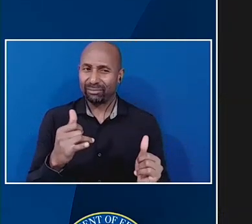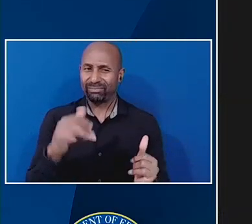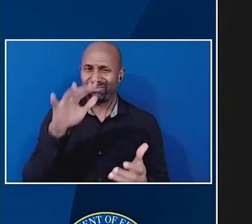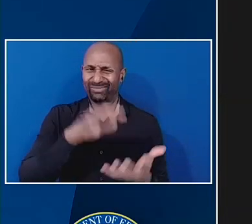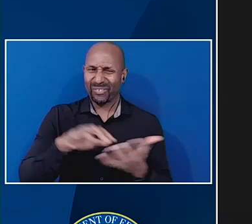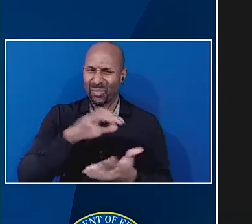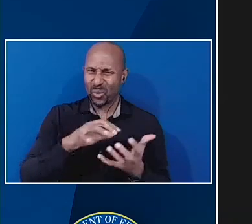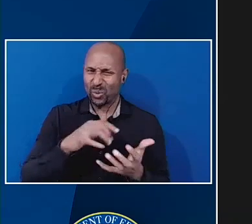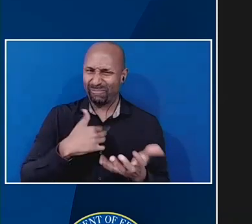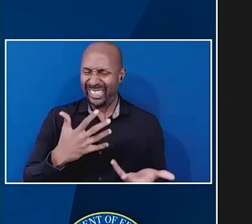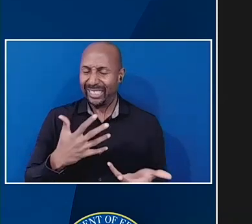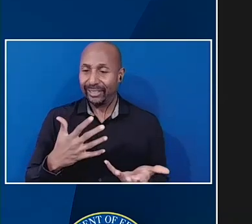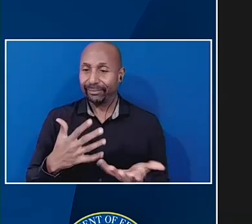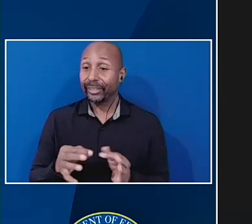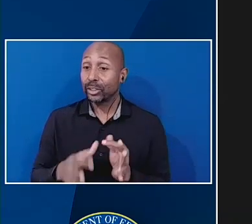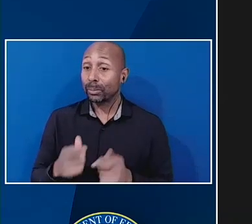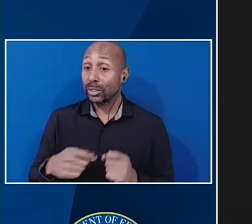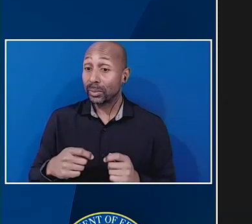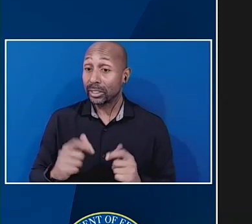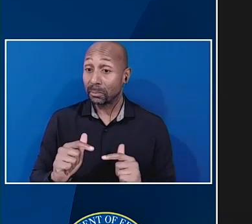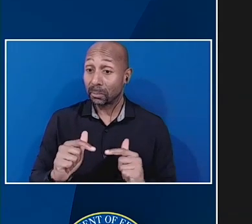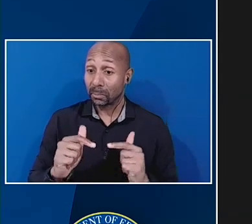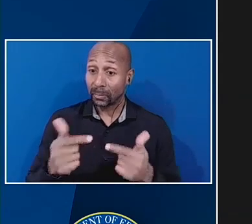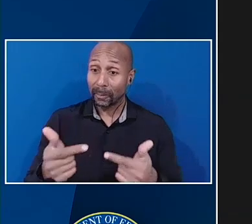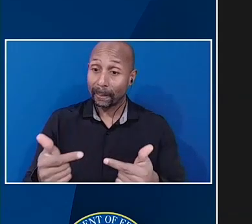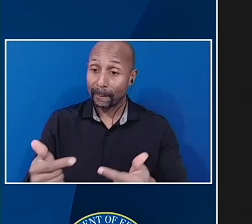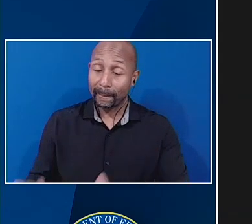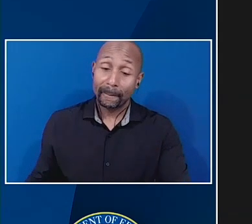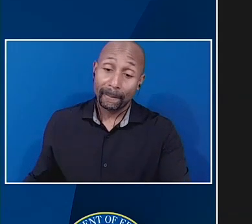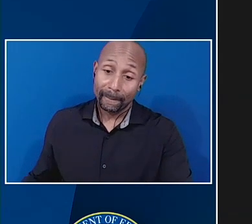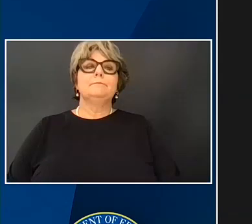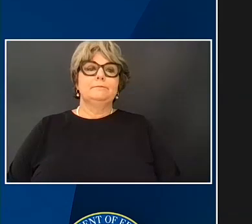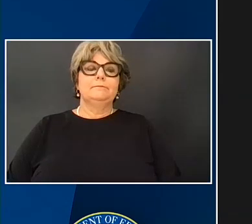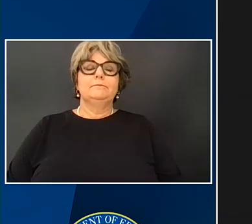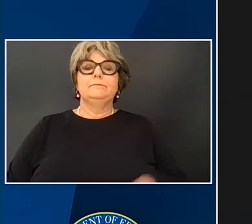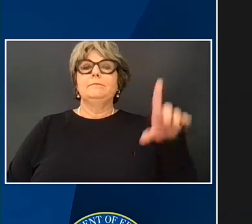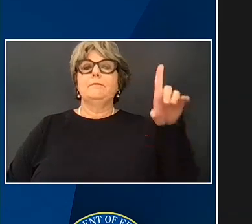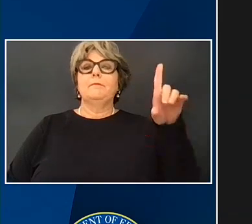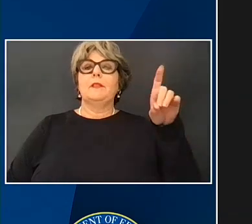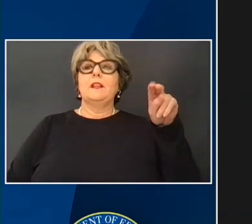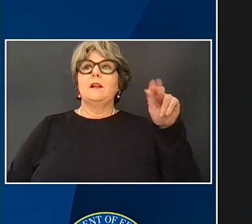Donna, did you want to come on and talk about this? I have the regulation pulled